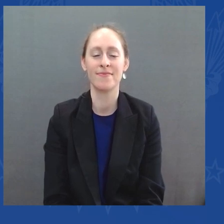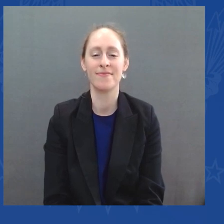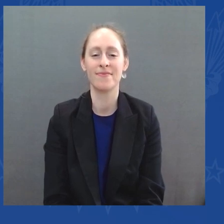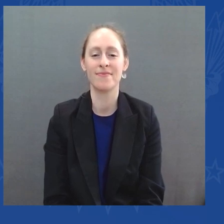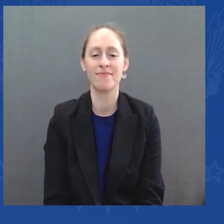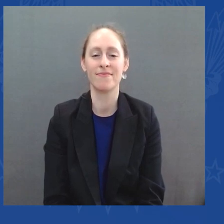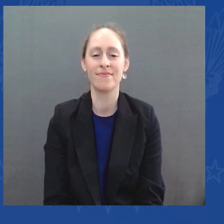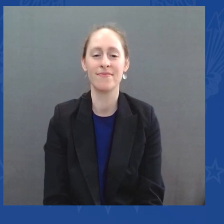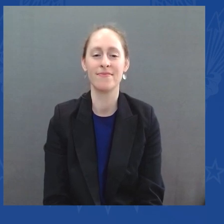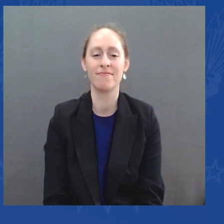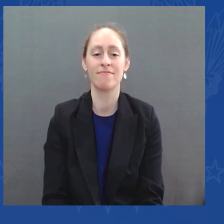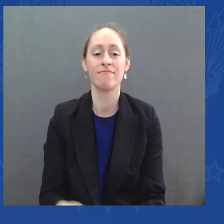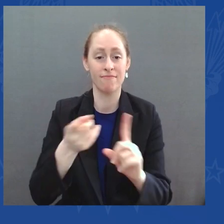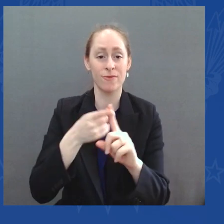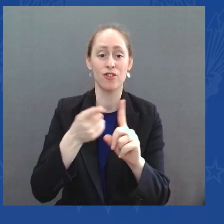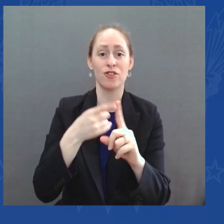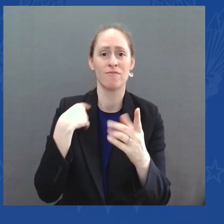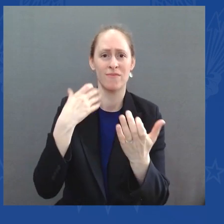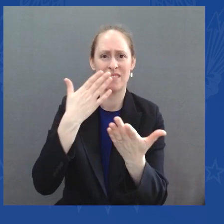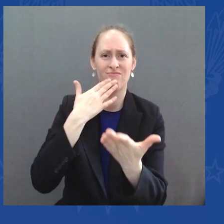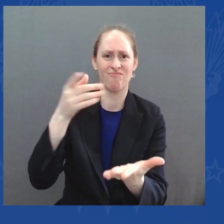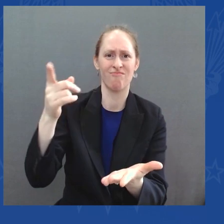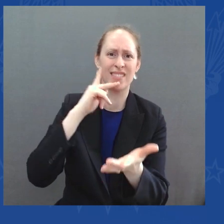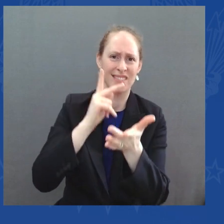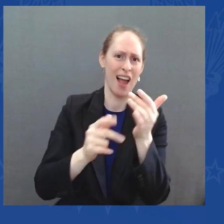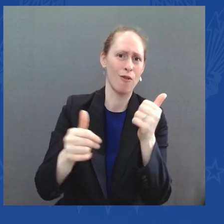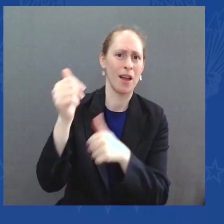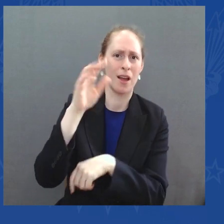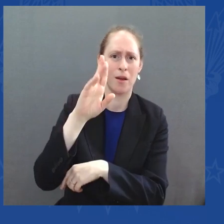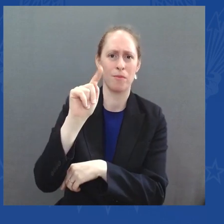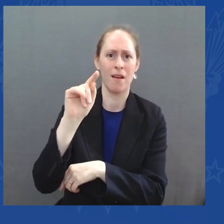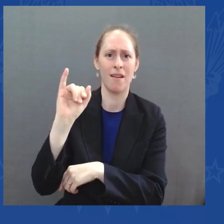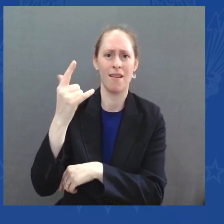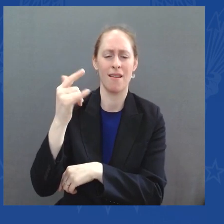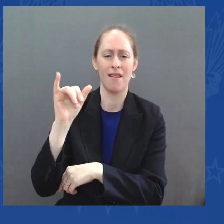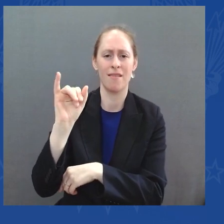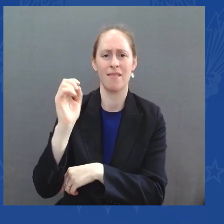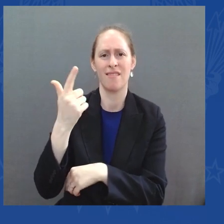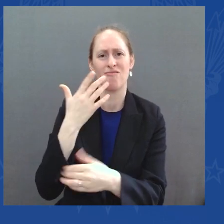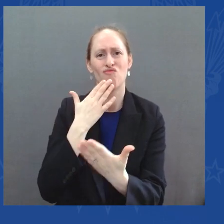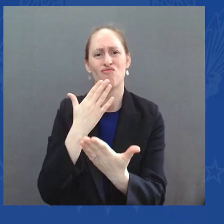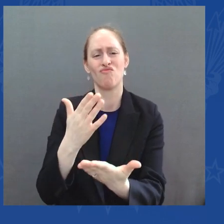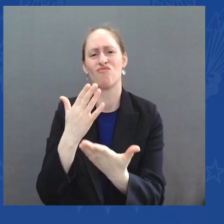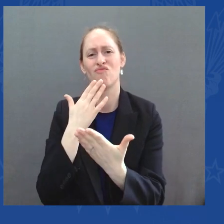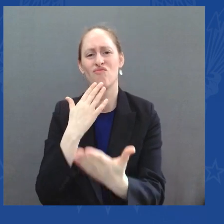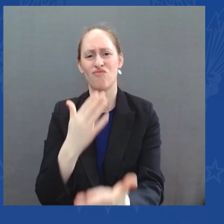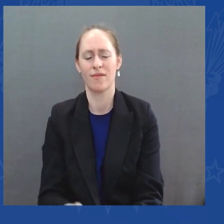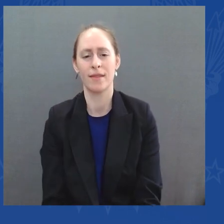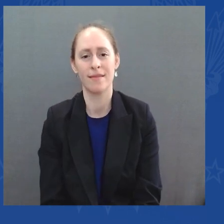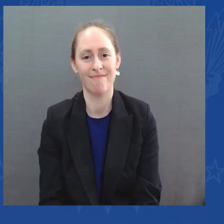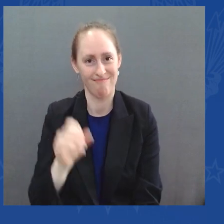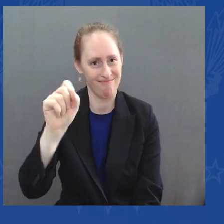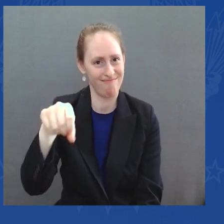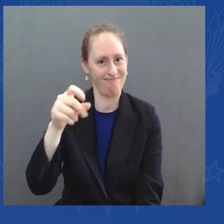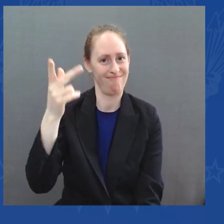for our brother and sister veterans. He is truly one of the leading voices of my loving generation, so I thank you for your leadership and action.